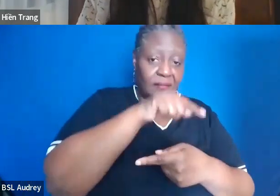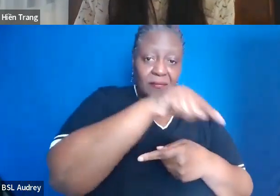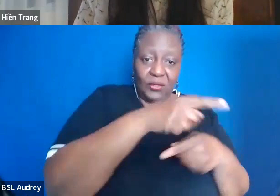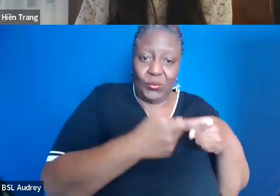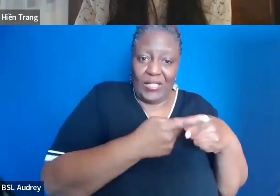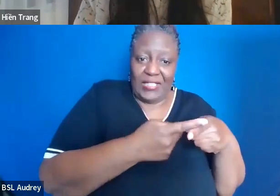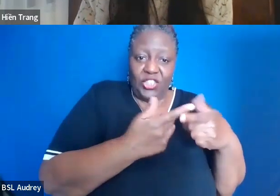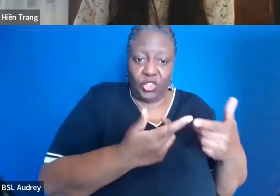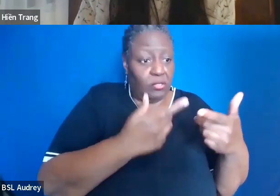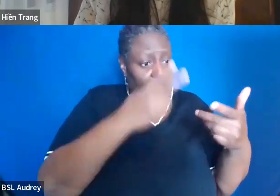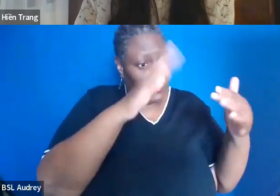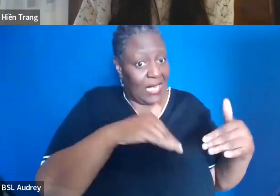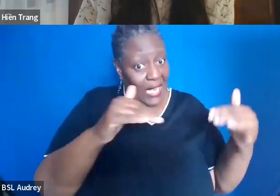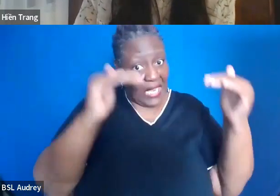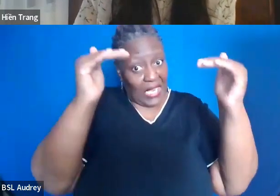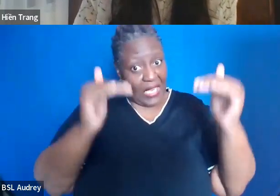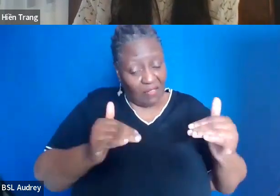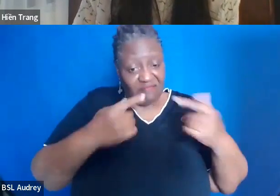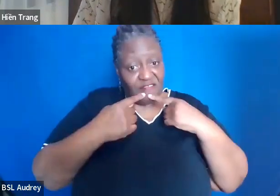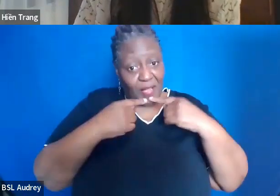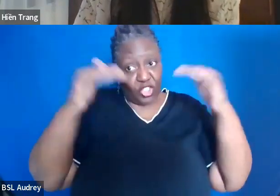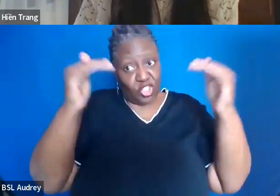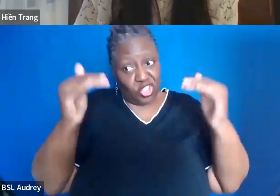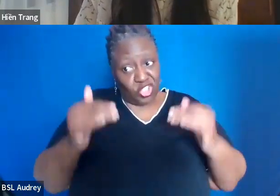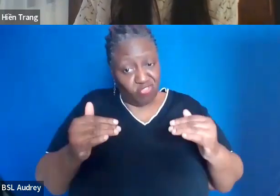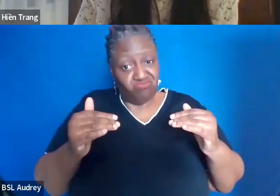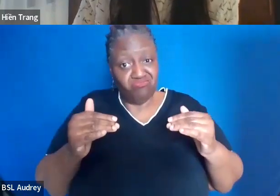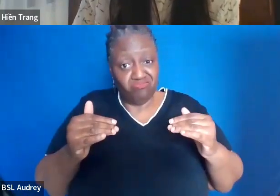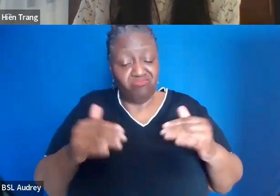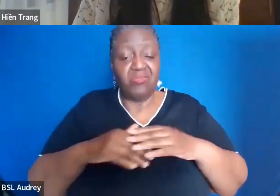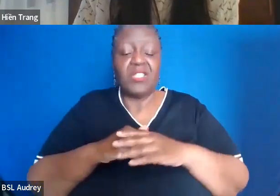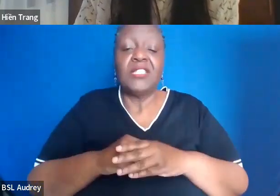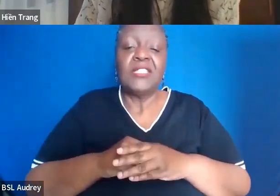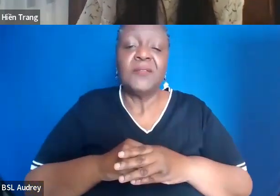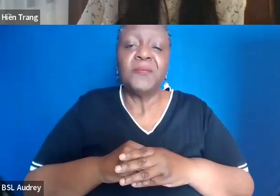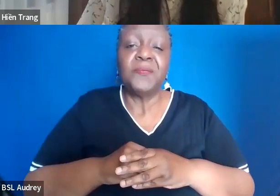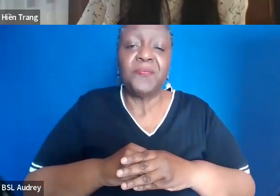and then see compare those two versions to see if they match so um it's kind of